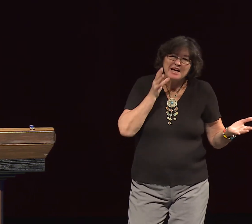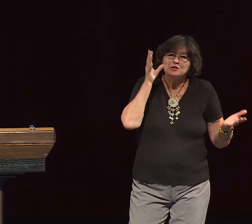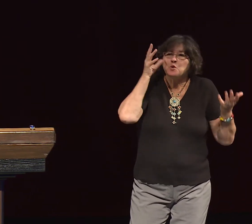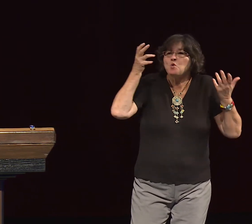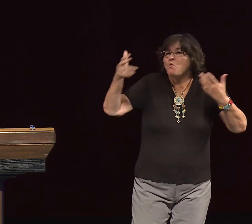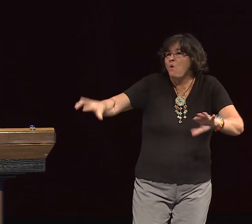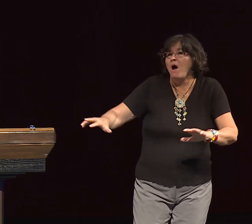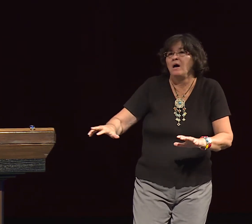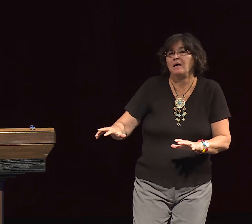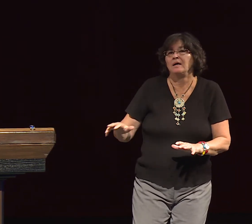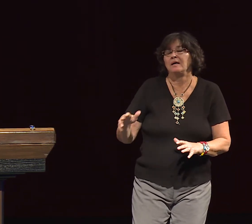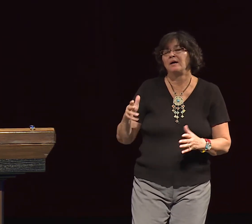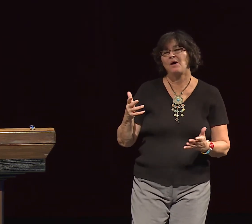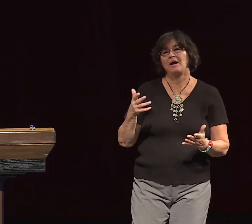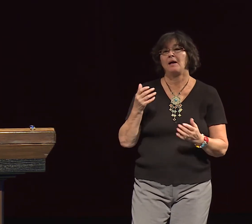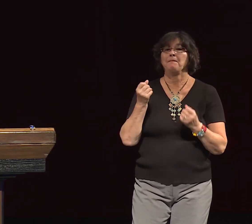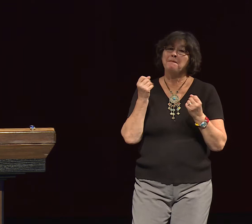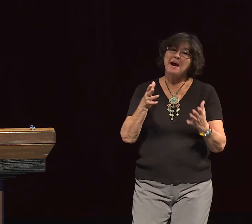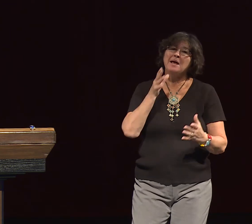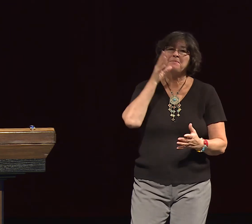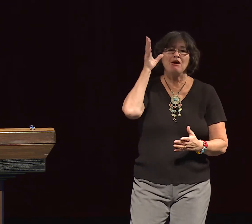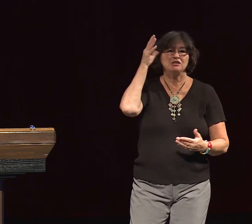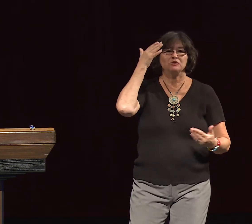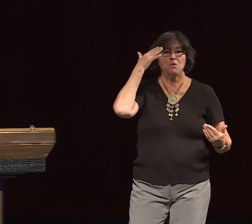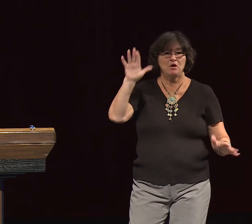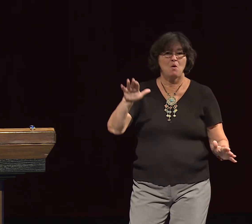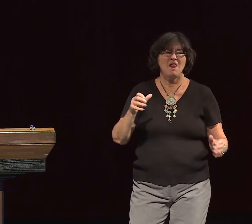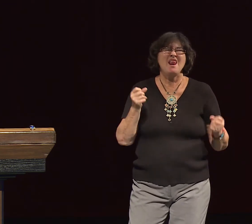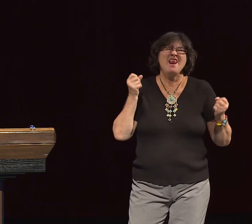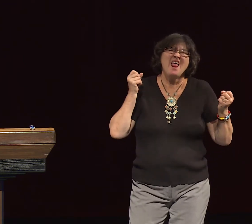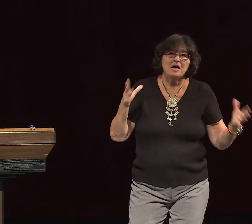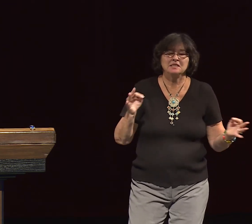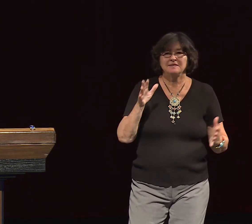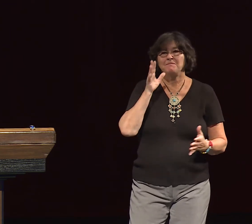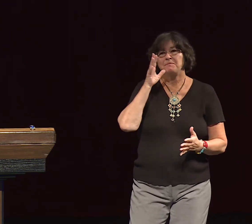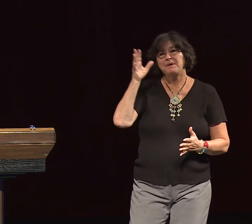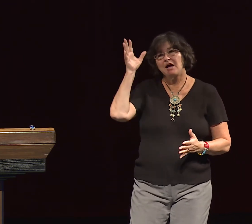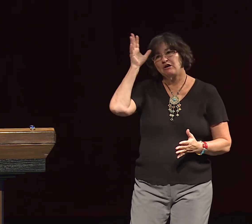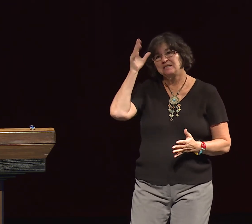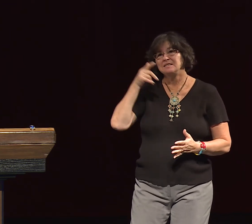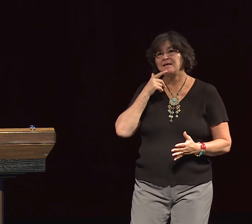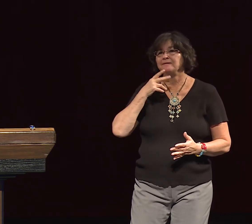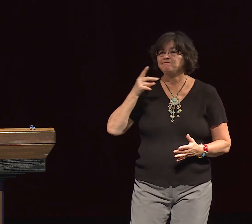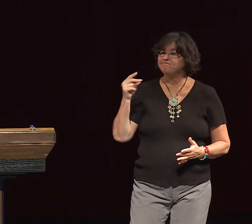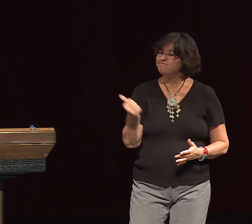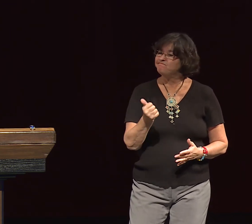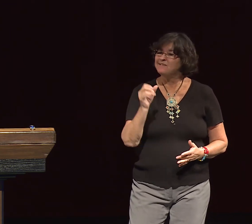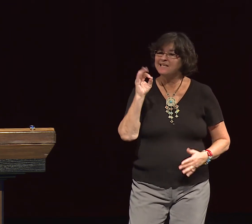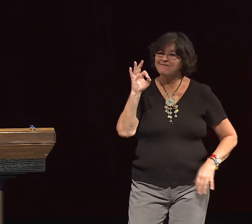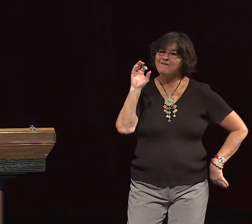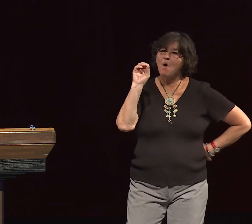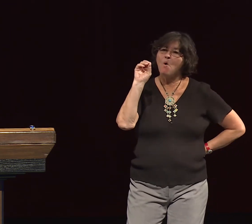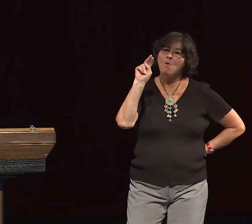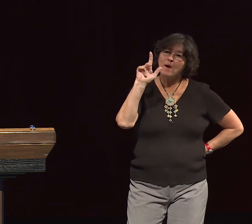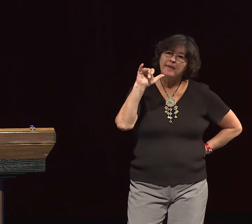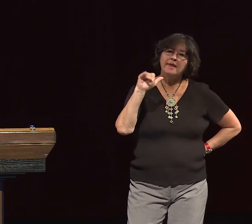Often people think, "Well, it's the parents' choice." But lots of parents really say, "Oh, goodness.